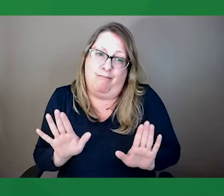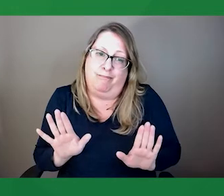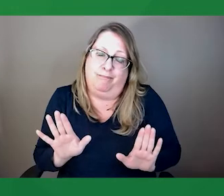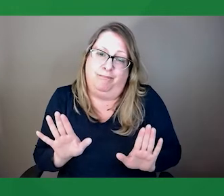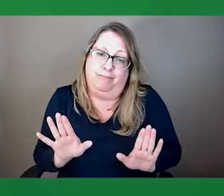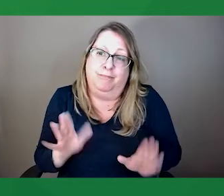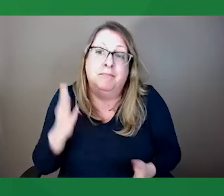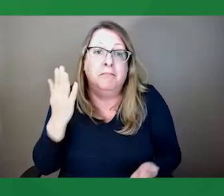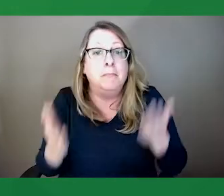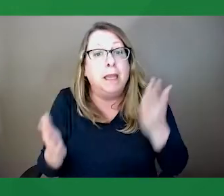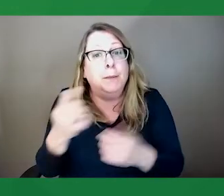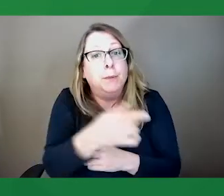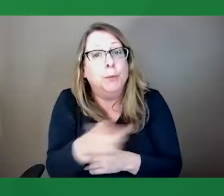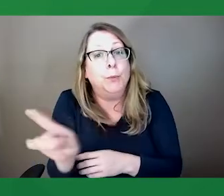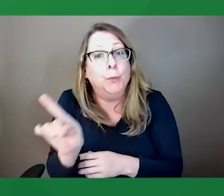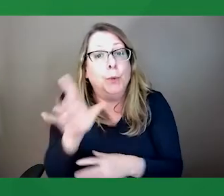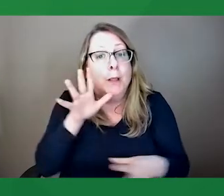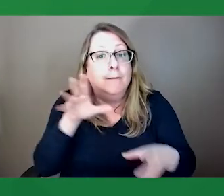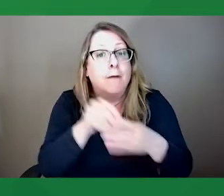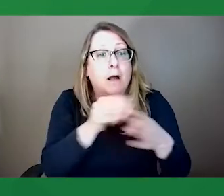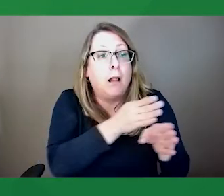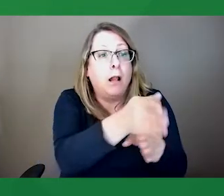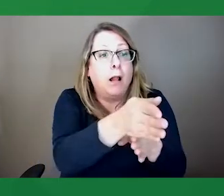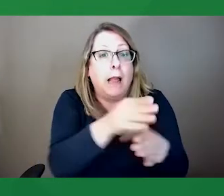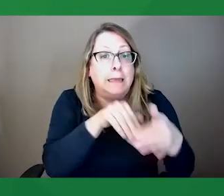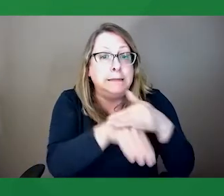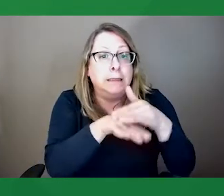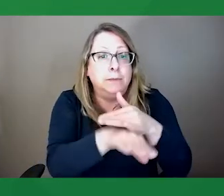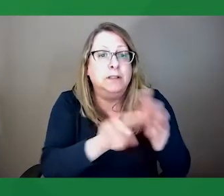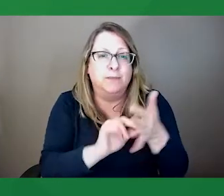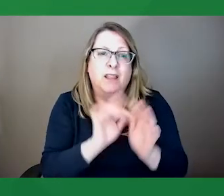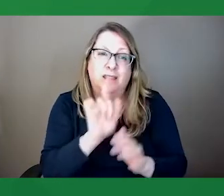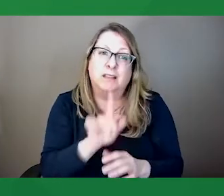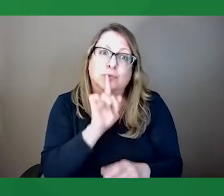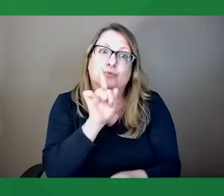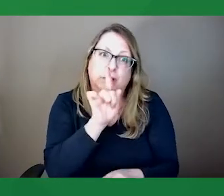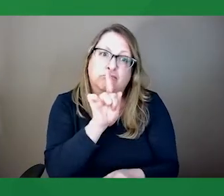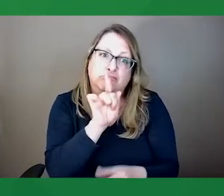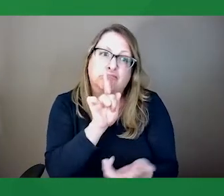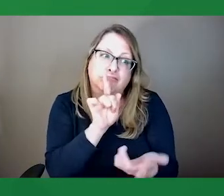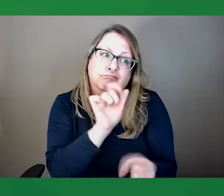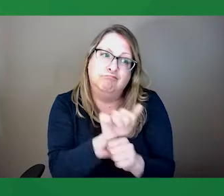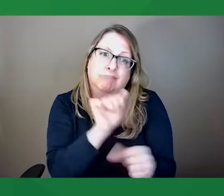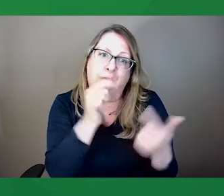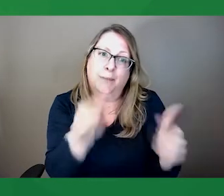Which I don't know if many people here in accessibility know that's usually what happens. We don't have a lot of money to spend,